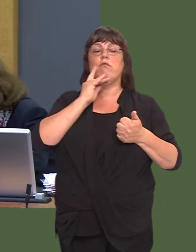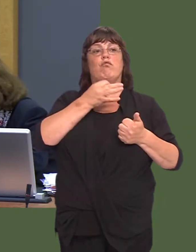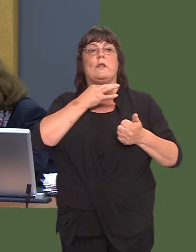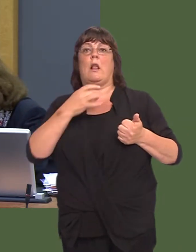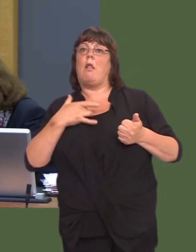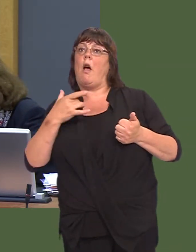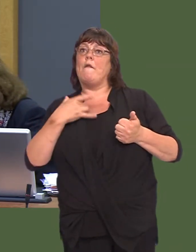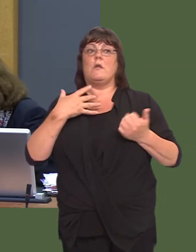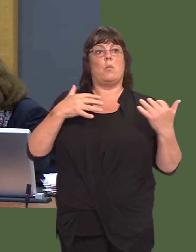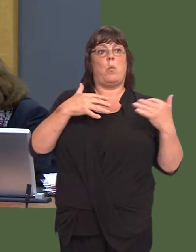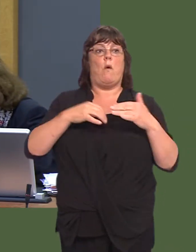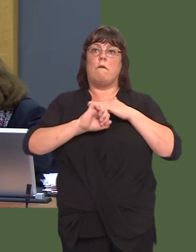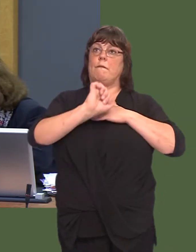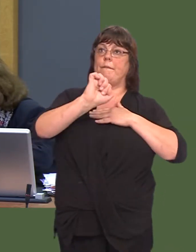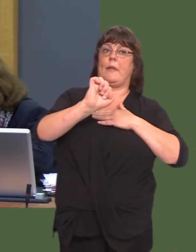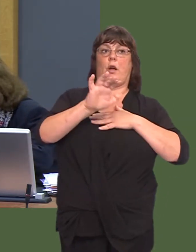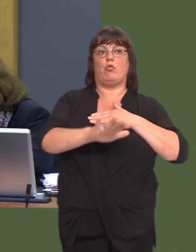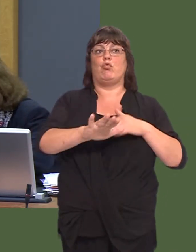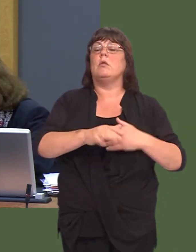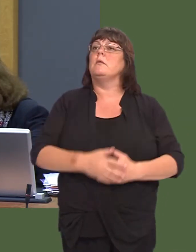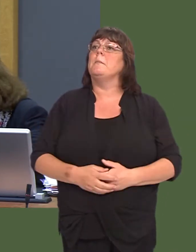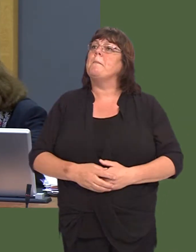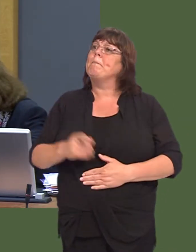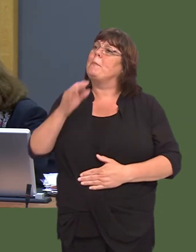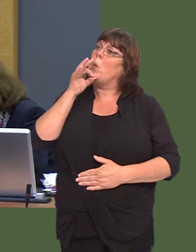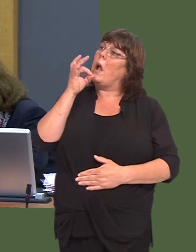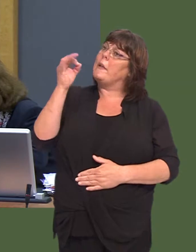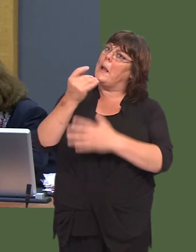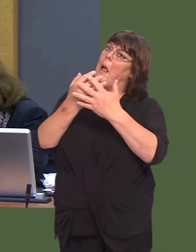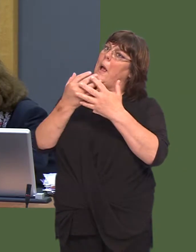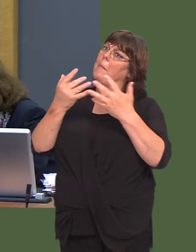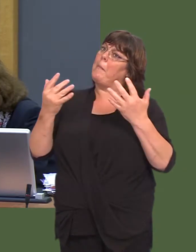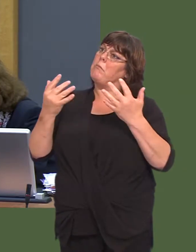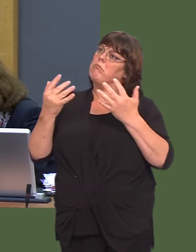So, could I ask the First Minister if he has any idea, now, what sort of numbers we could